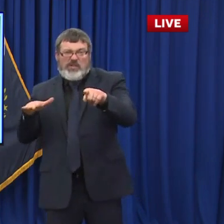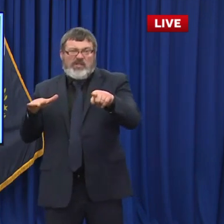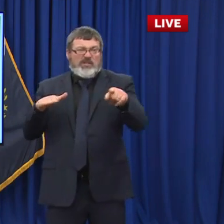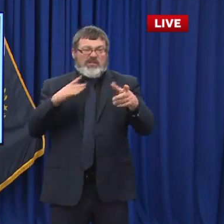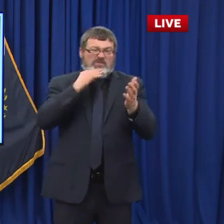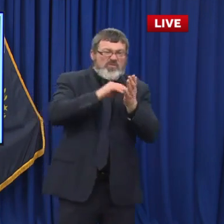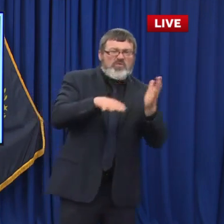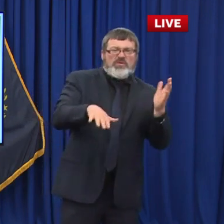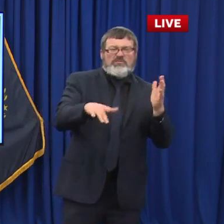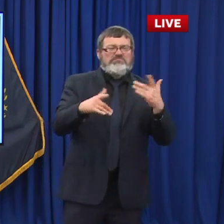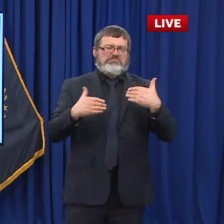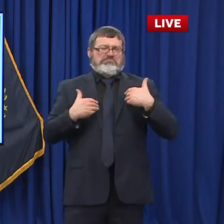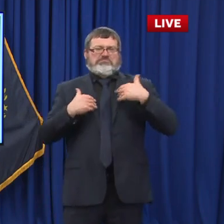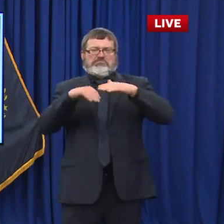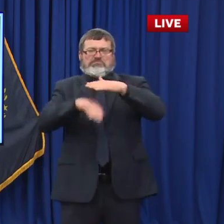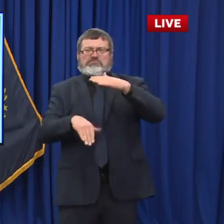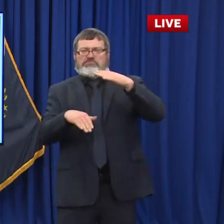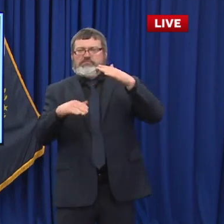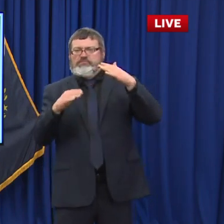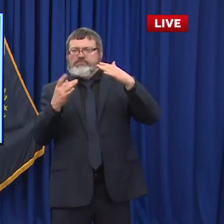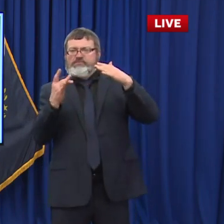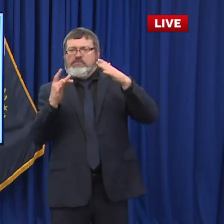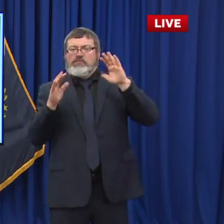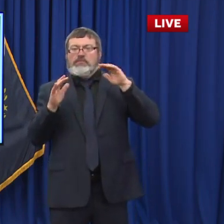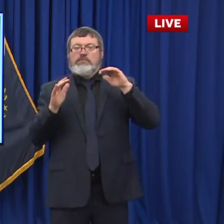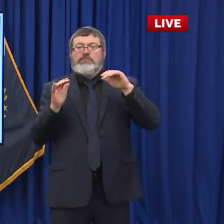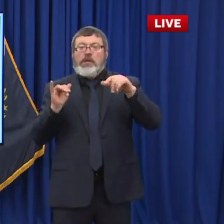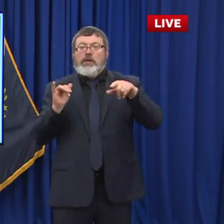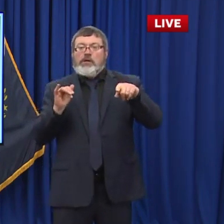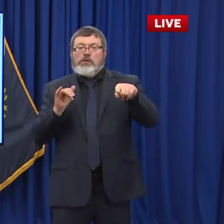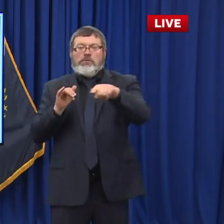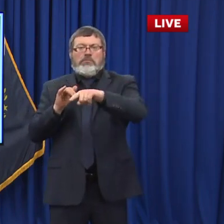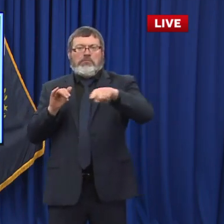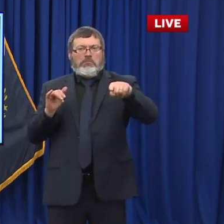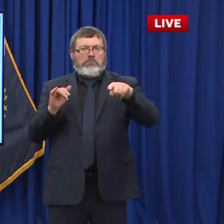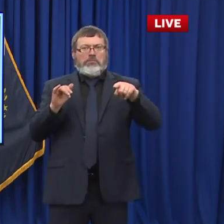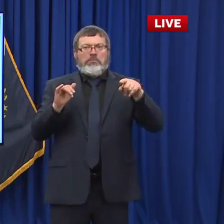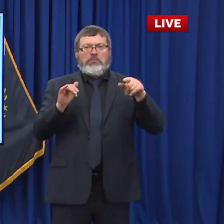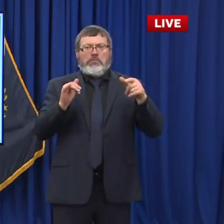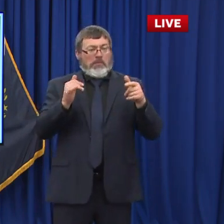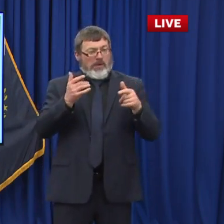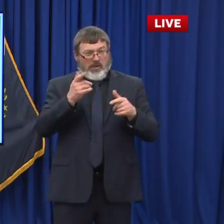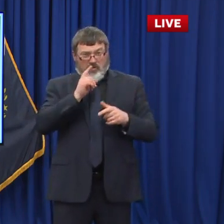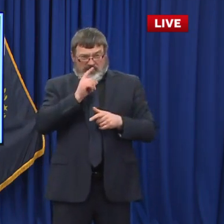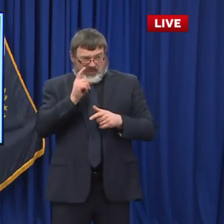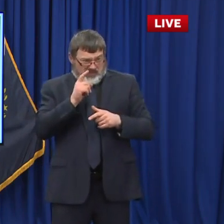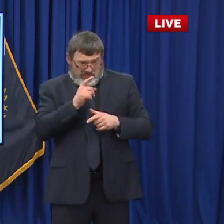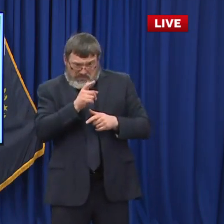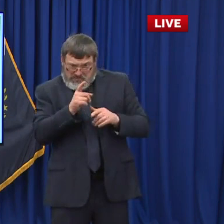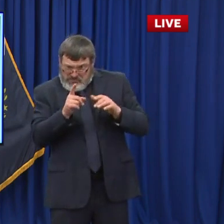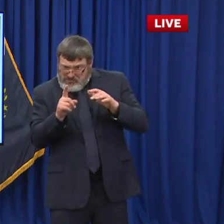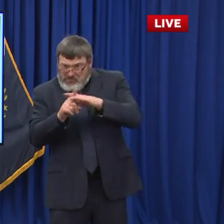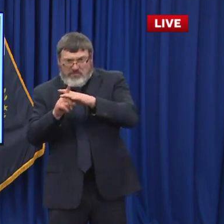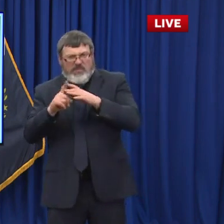THERE HAS BEEN LITTLE ILLNESS AMONG CHILDREN AND STUDENTS THAT DID NOT ALREADY HAVE A COMPLICATING CONDITION.